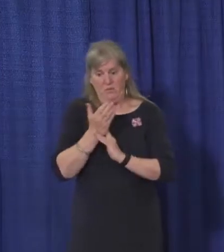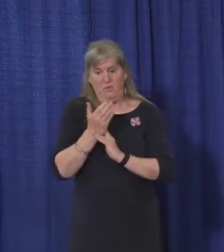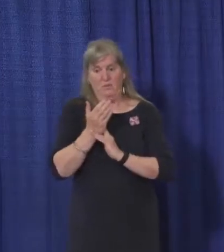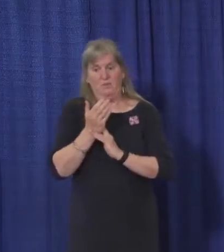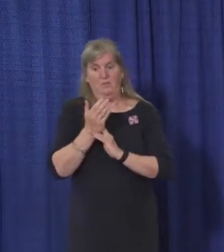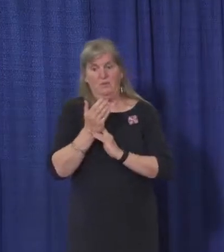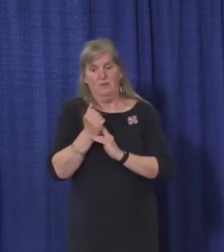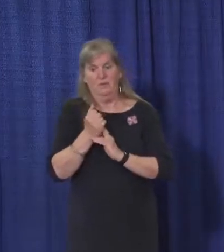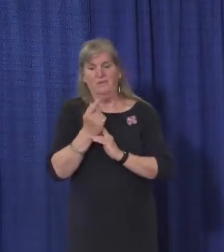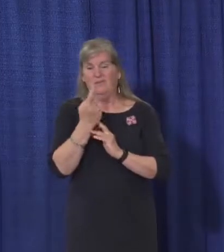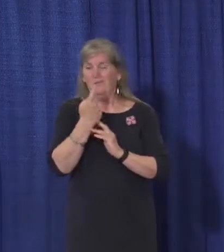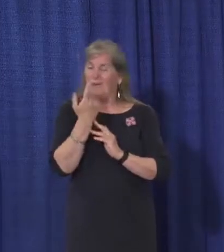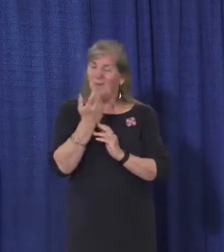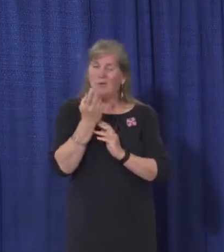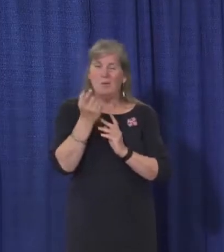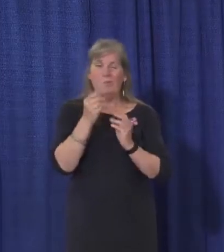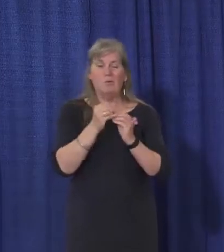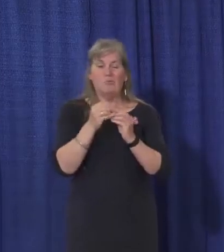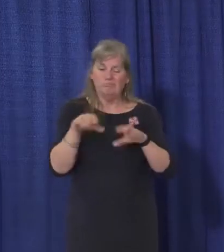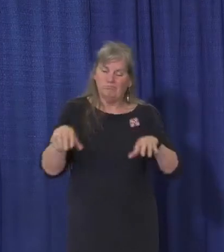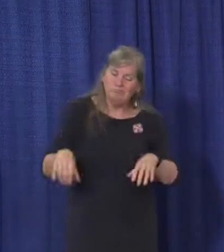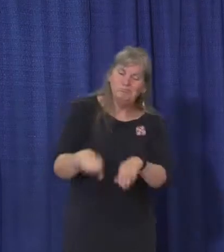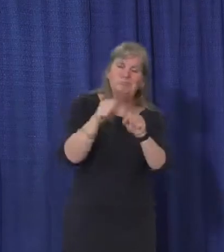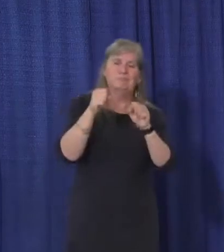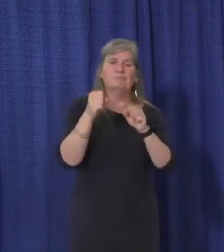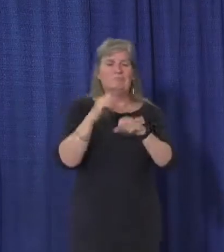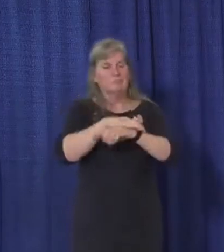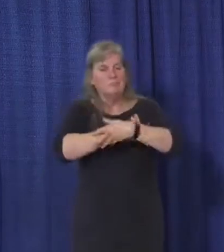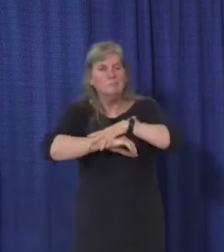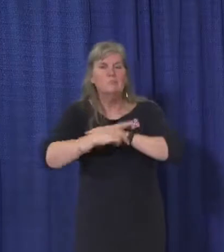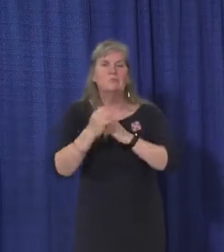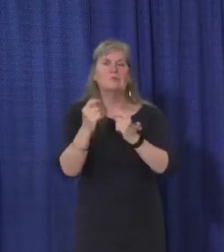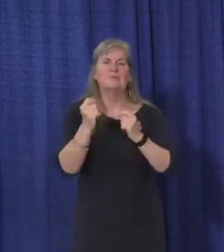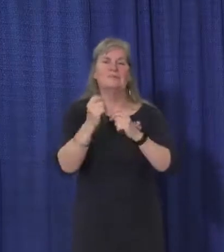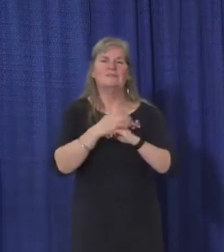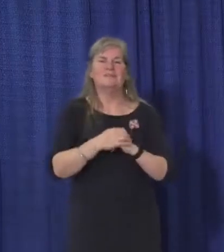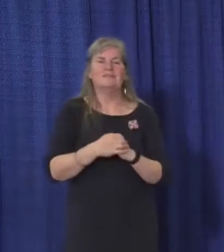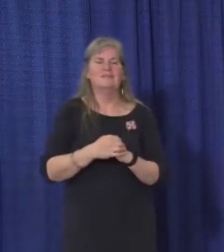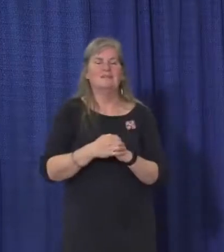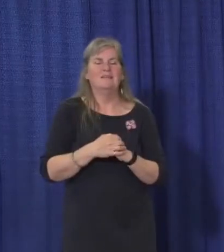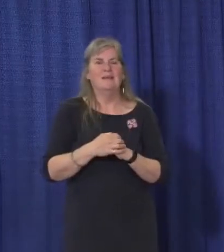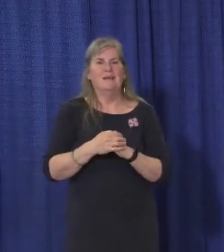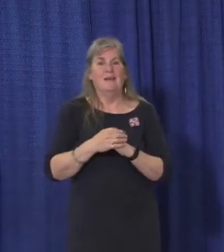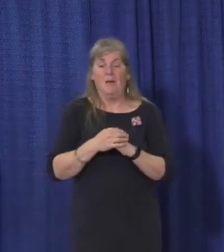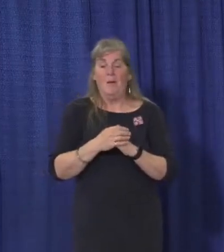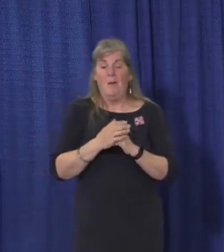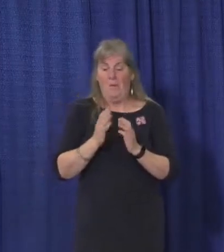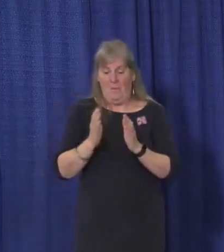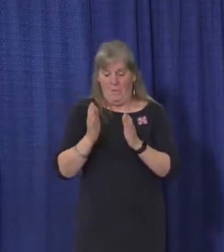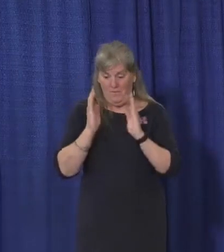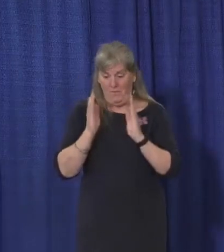this may require extra effort on all of our parts. We may up and put slightly off